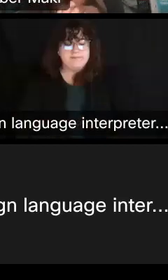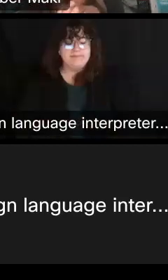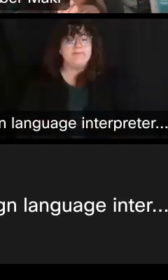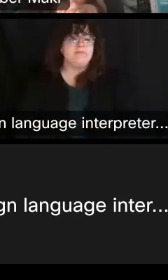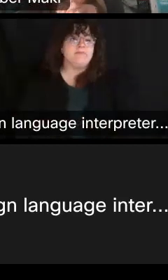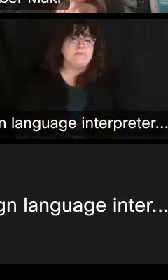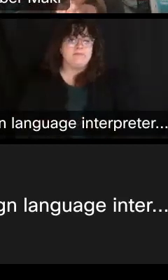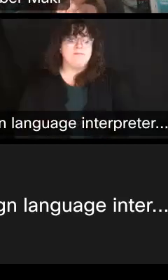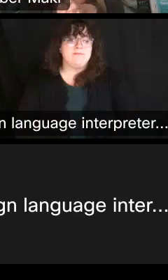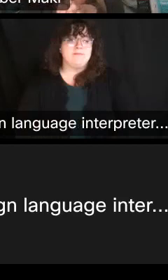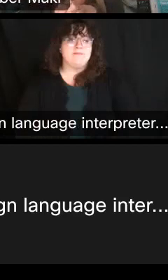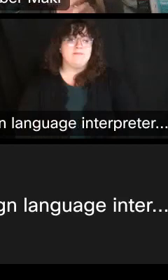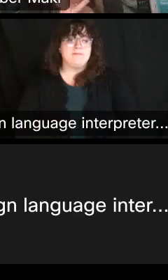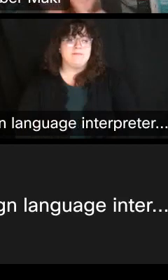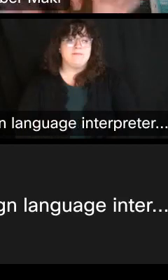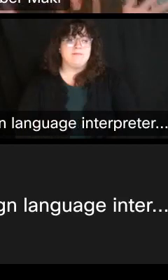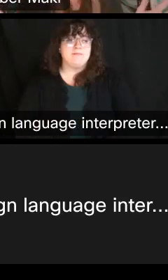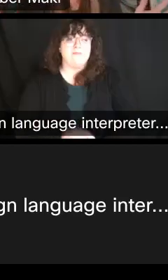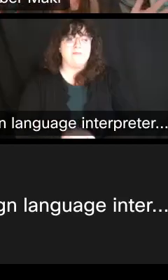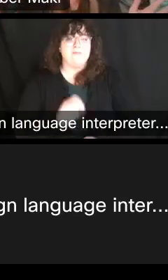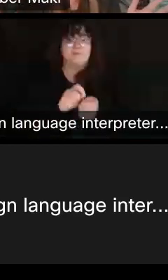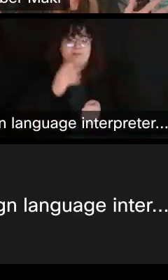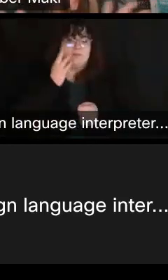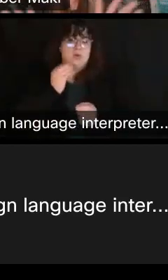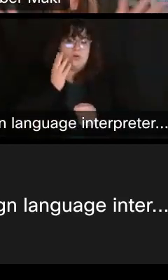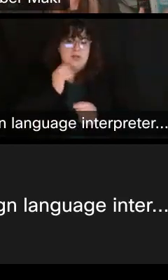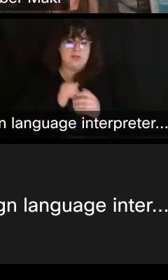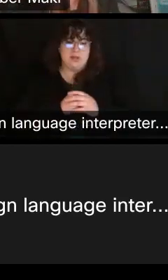So, for specific experience. I mean, hands down they need to know how to